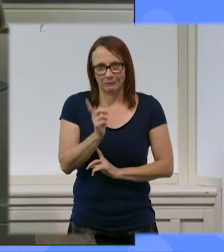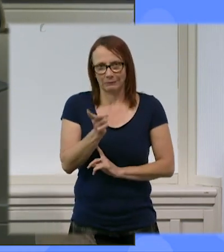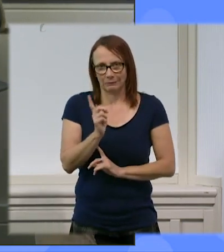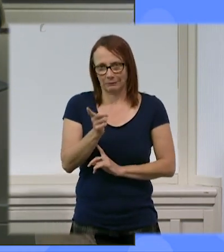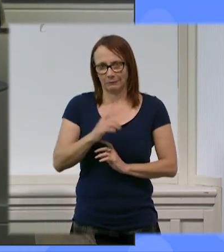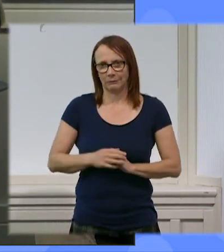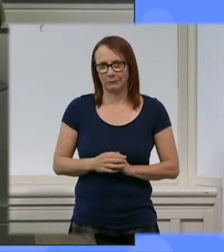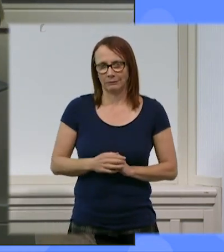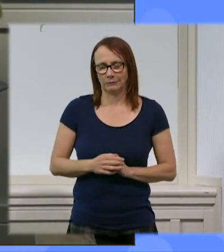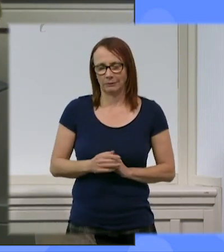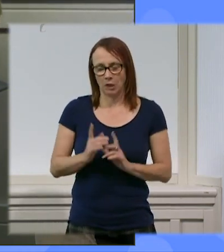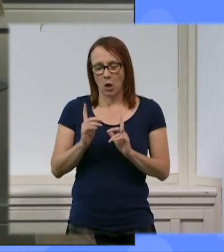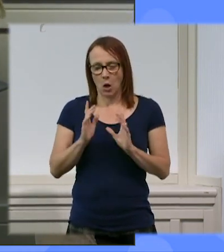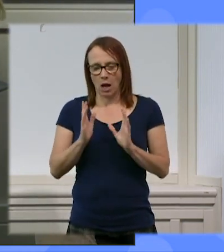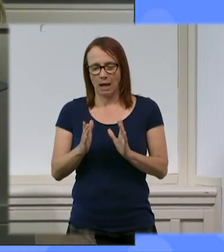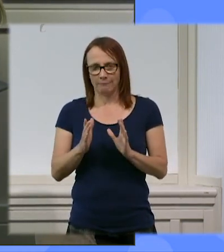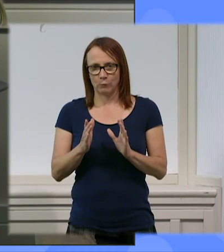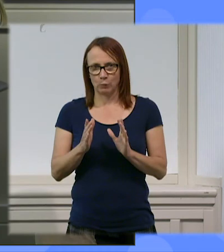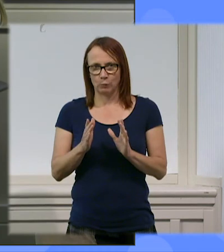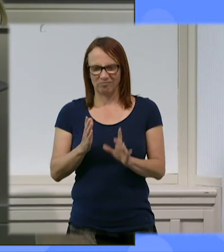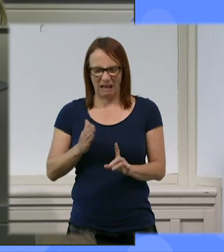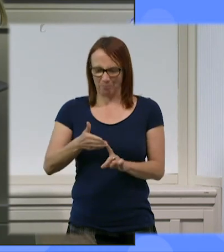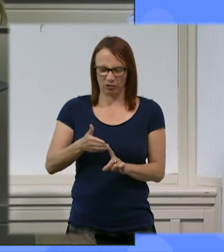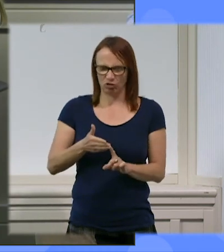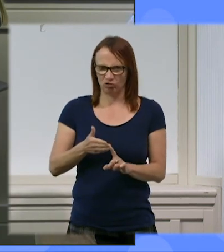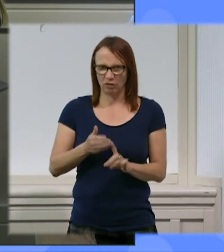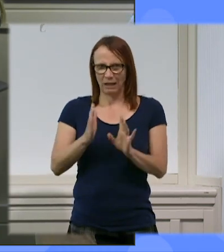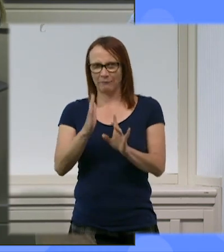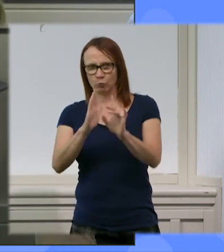we've got to really raise raise our ambitions beyond just sort of making